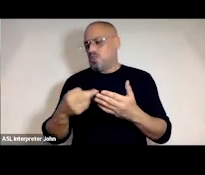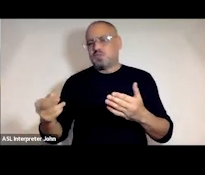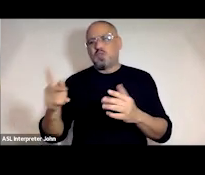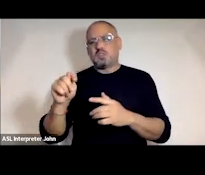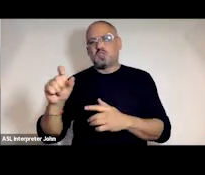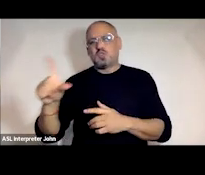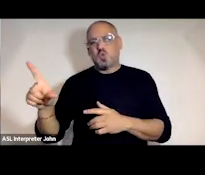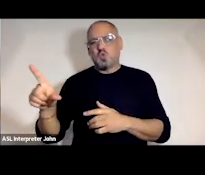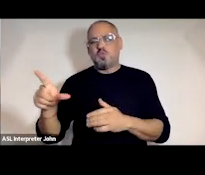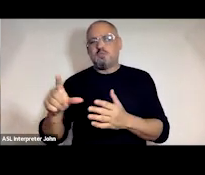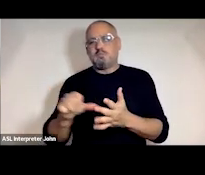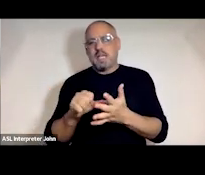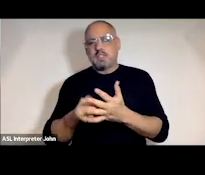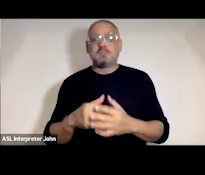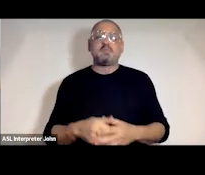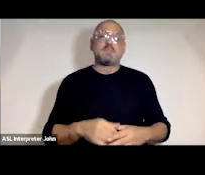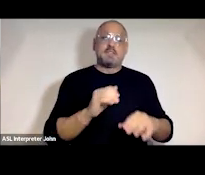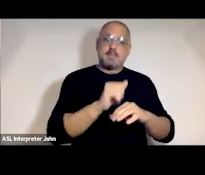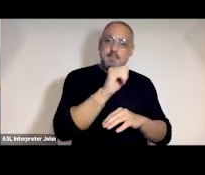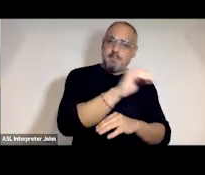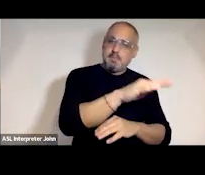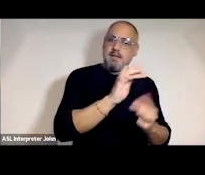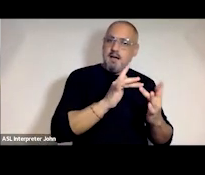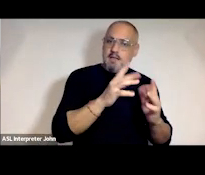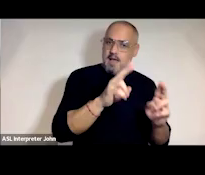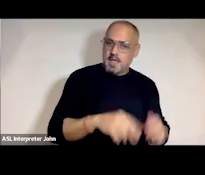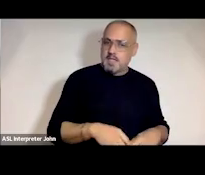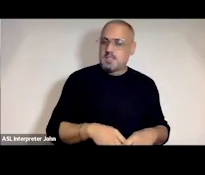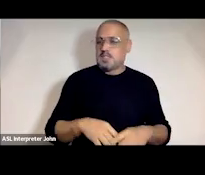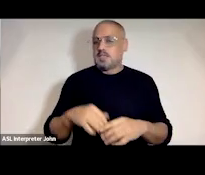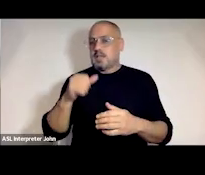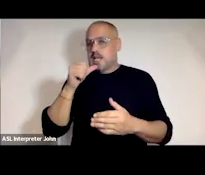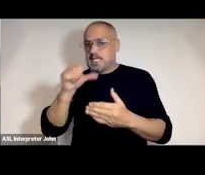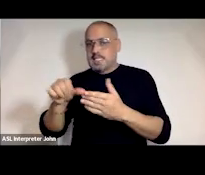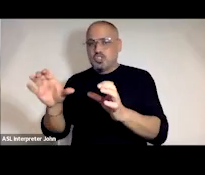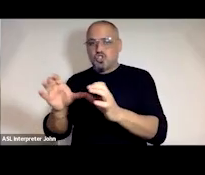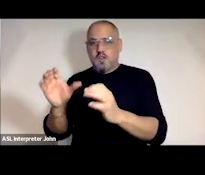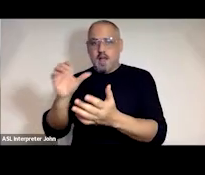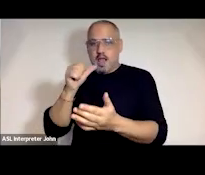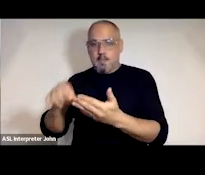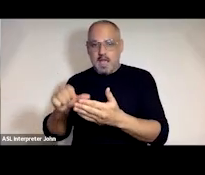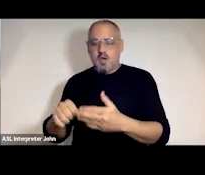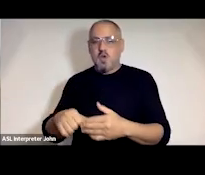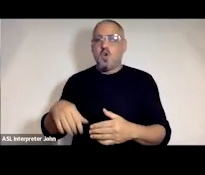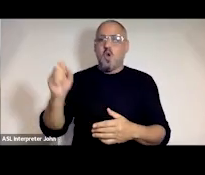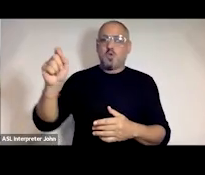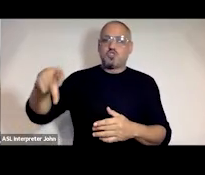So you'll submit the online application and you'll either send certified mail or drop off in person using the drop box